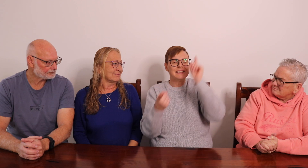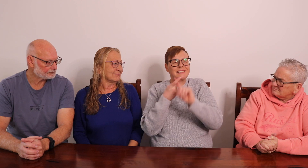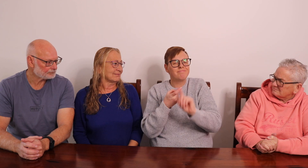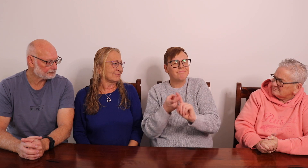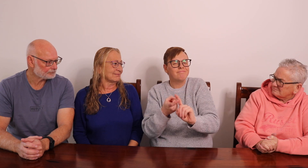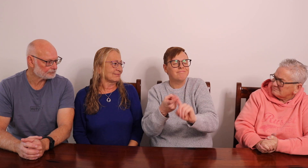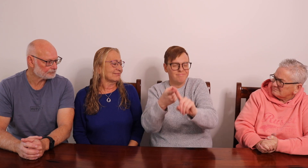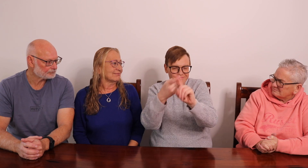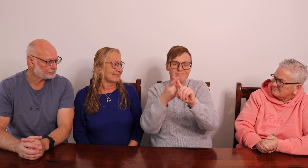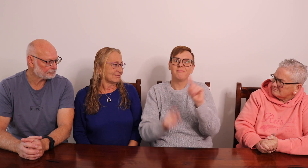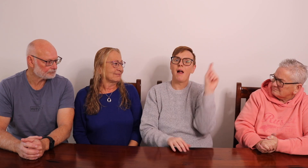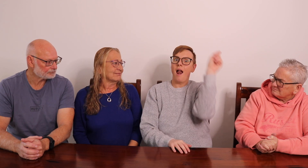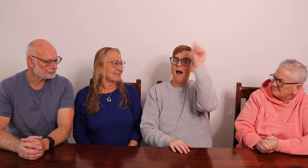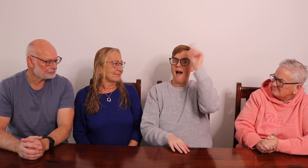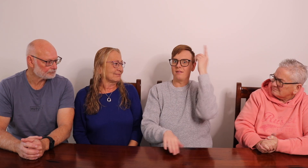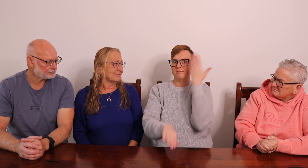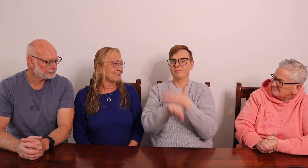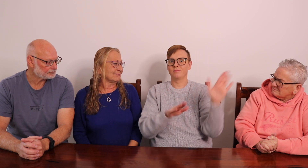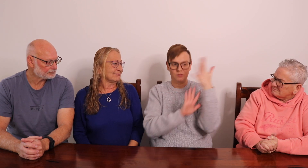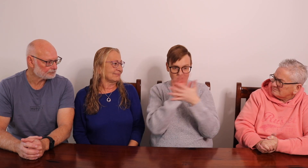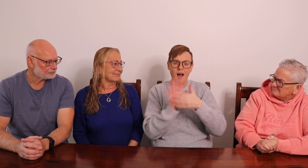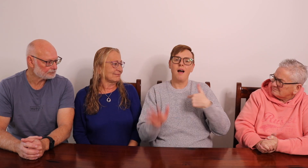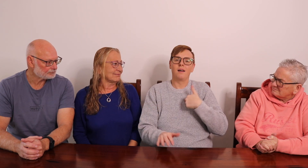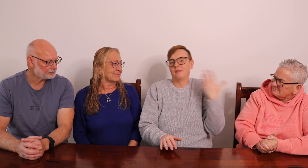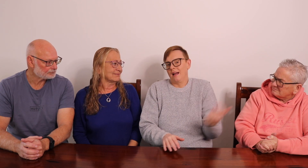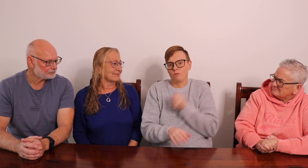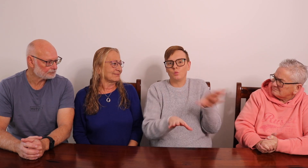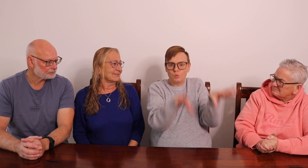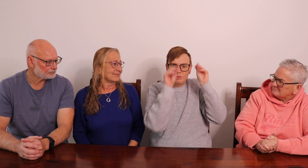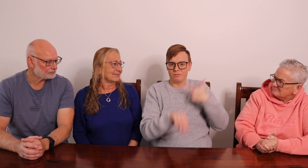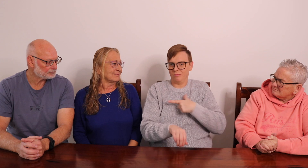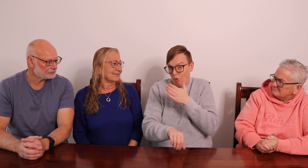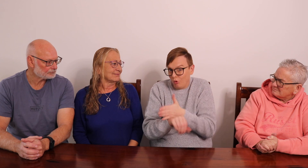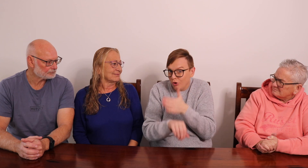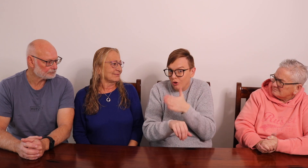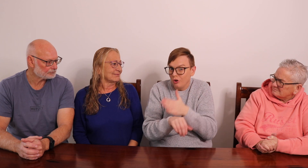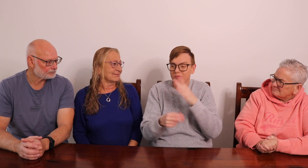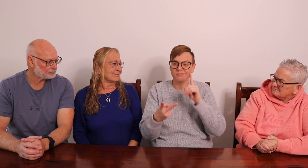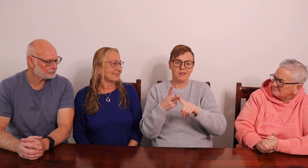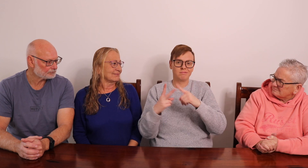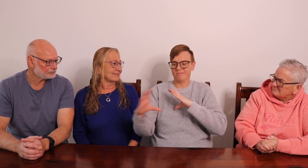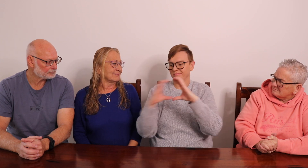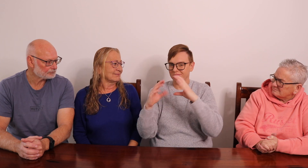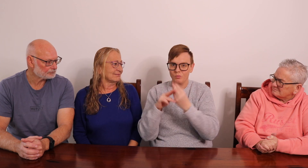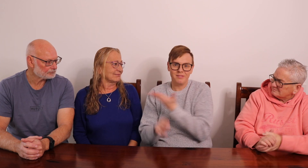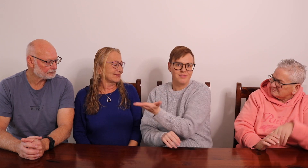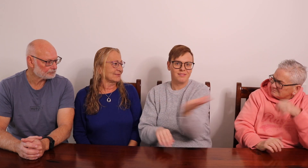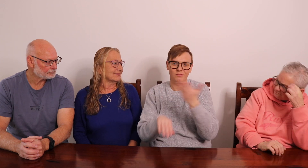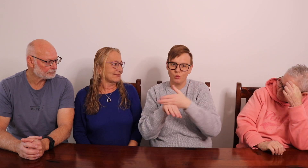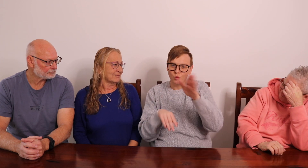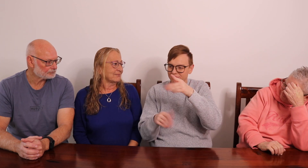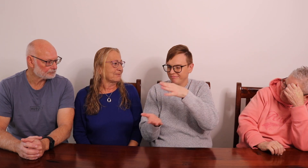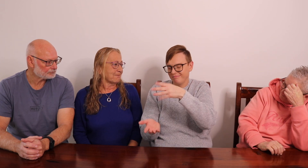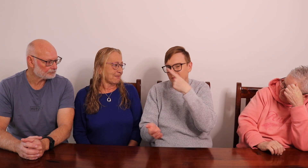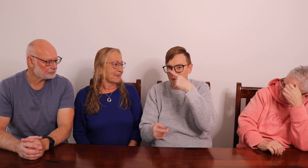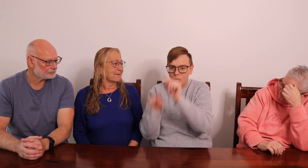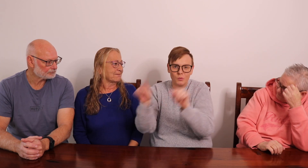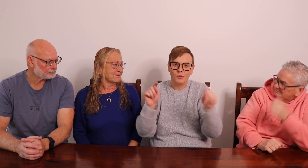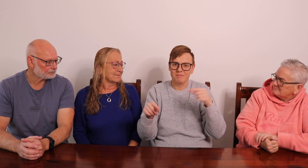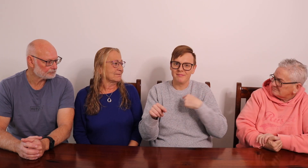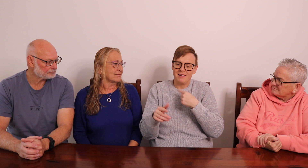I still do it but I also have to learn new signs because of work and communicate with new people,